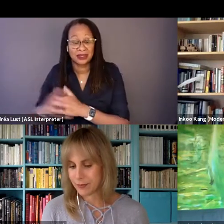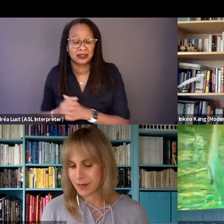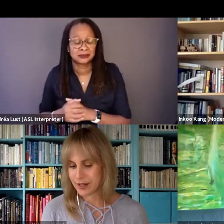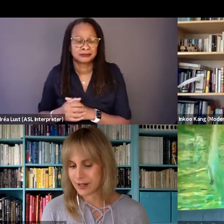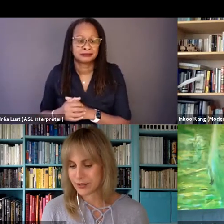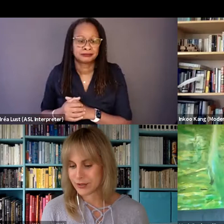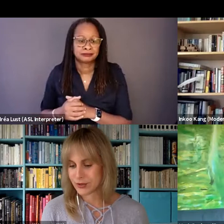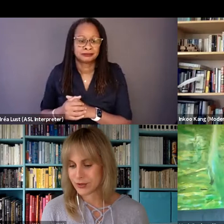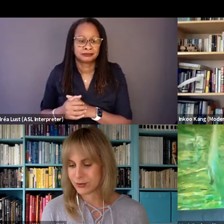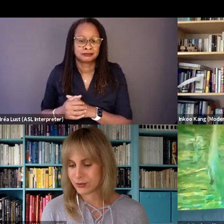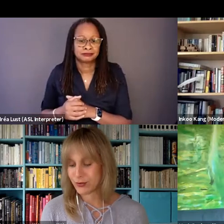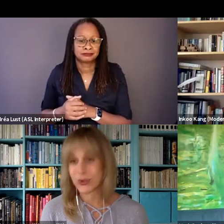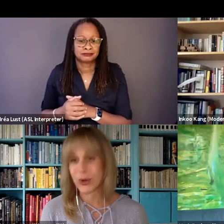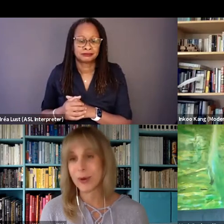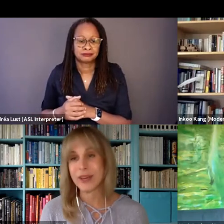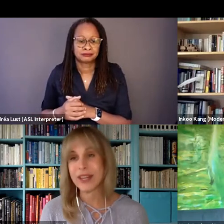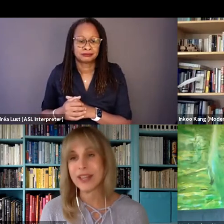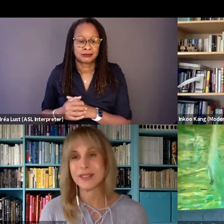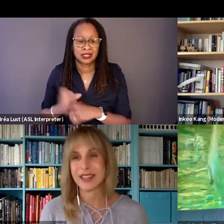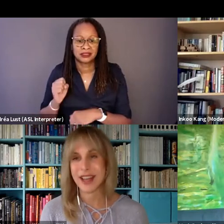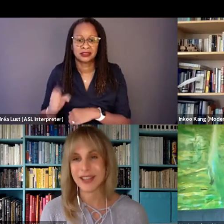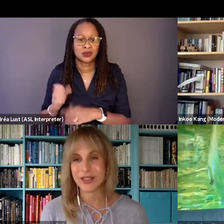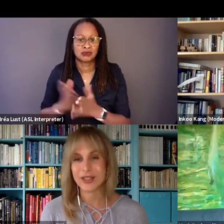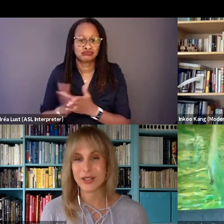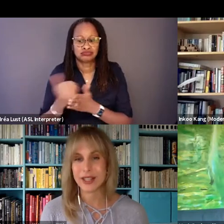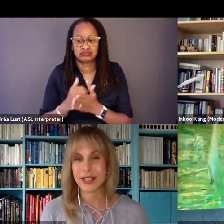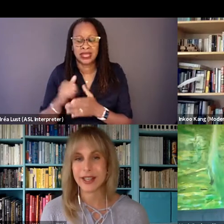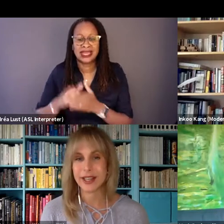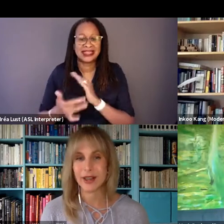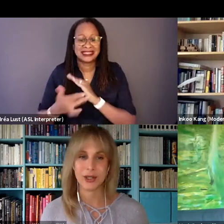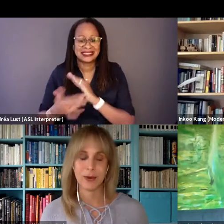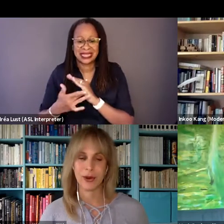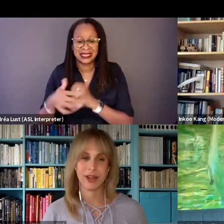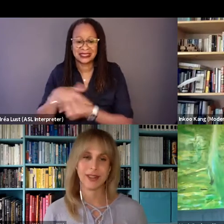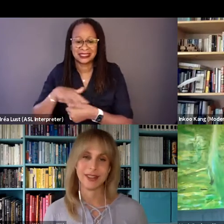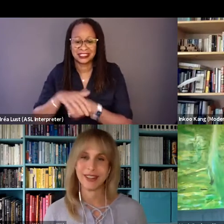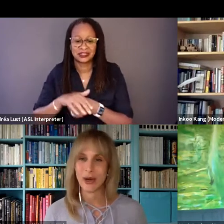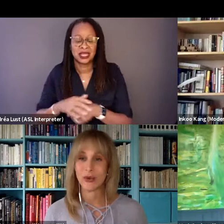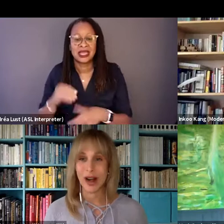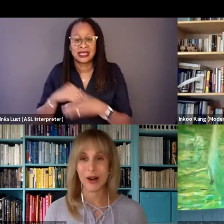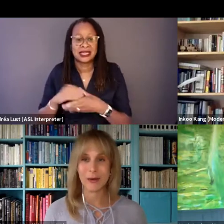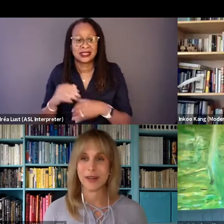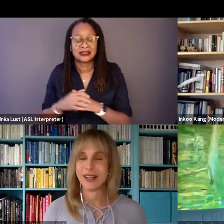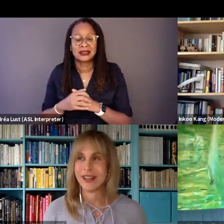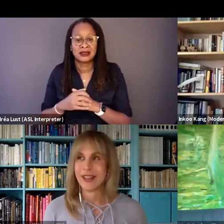but it's so pervasive in the tech industry and in the entrepreneurial realm